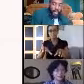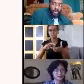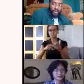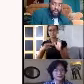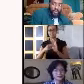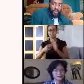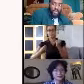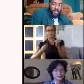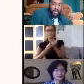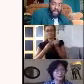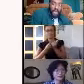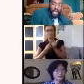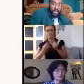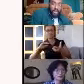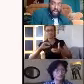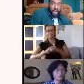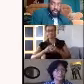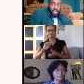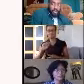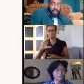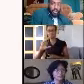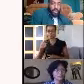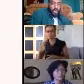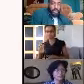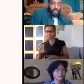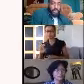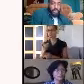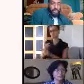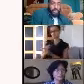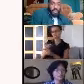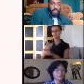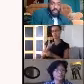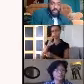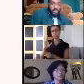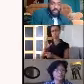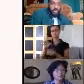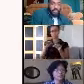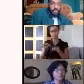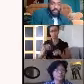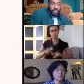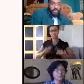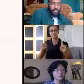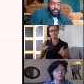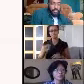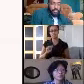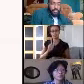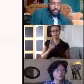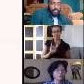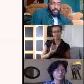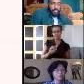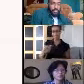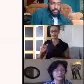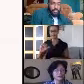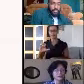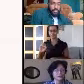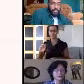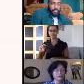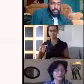of that difference in being ally and accompliceship as well as we go forward.